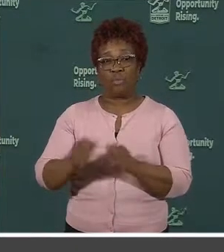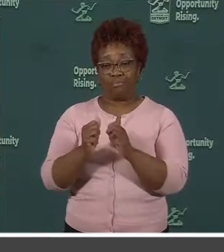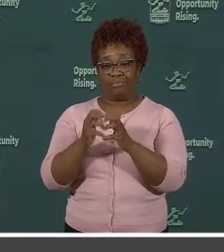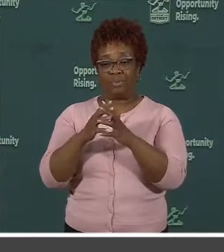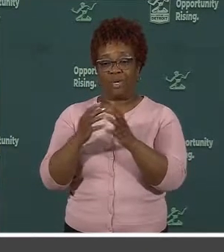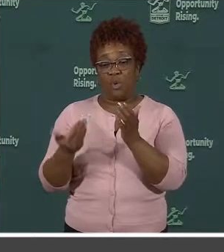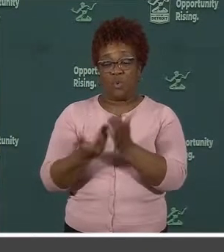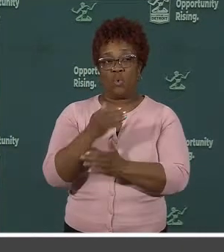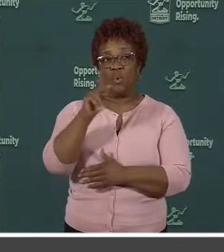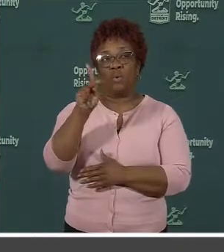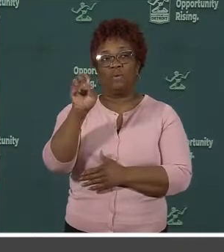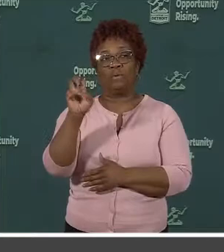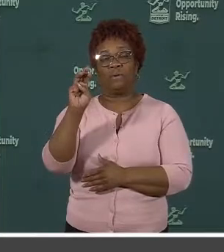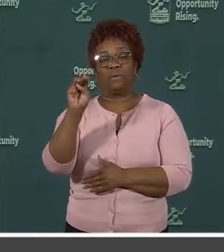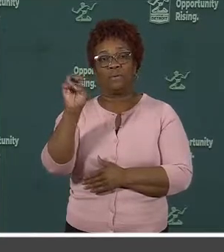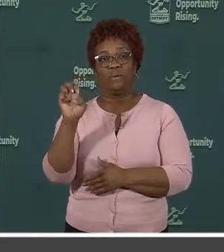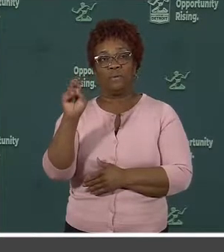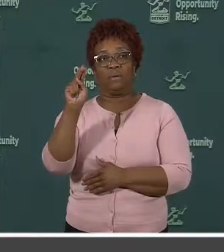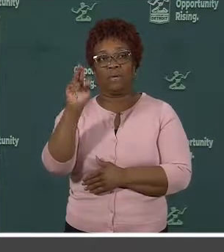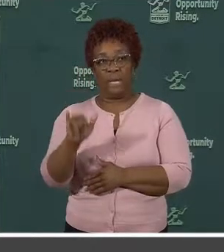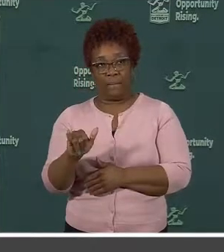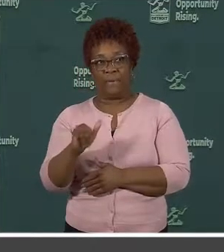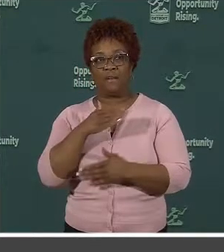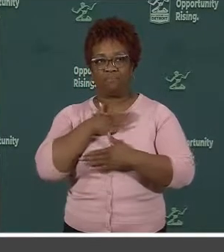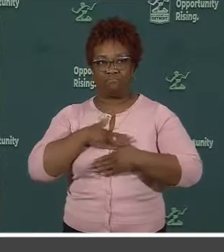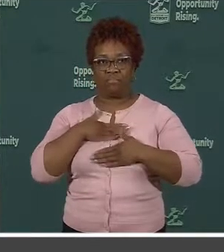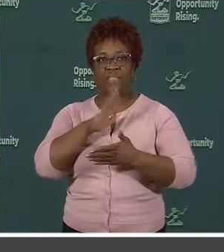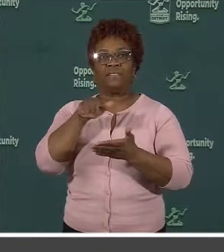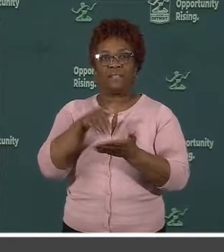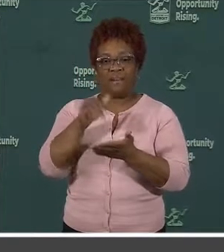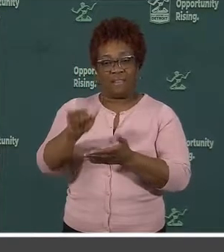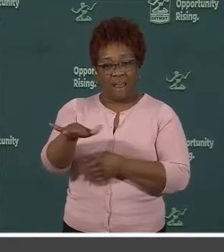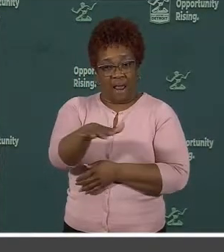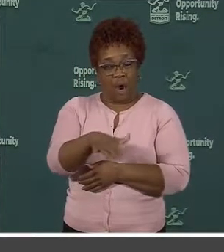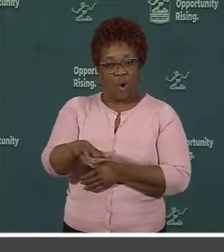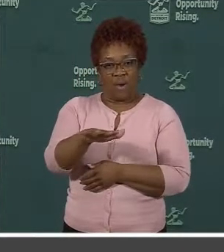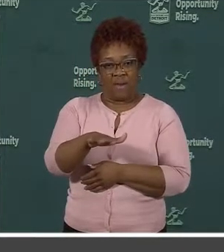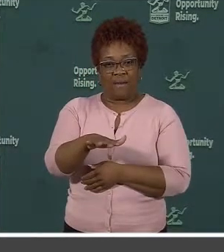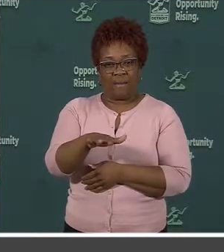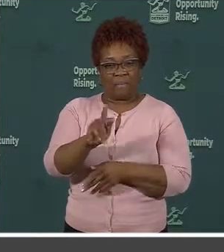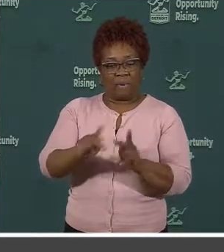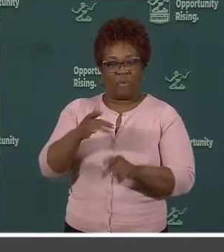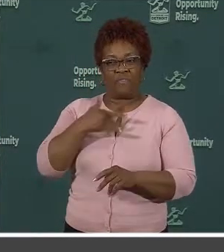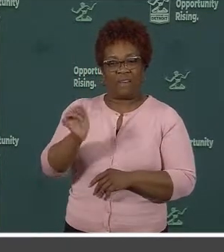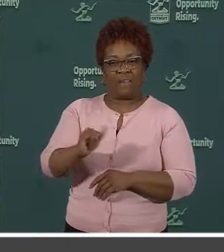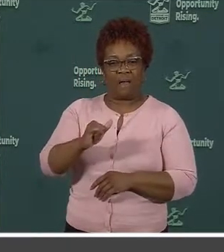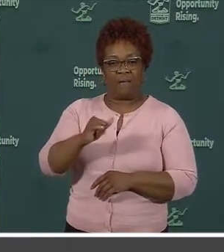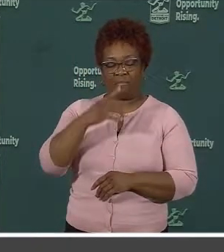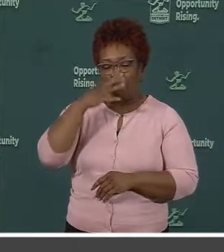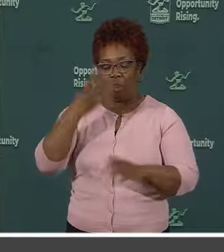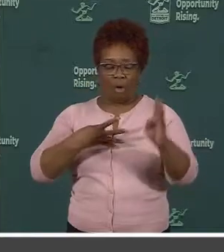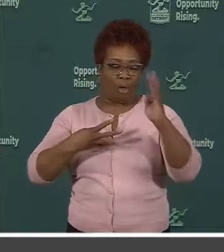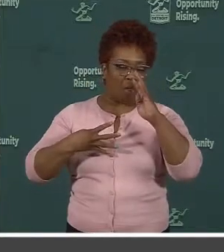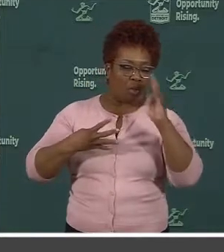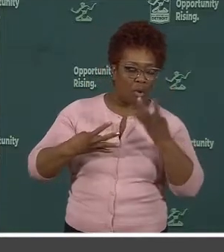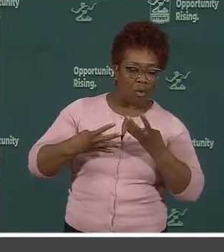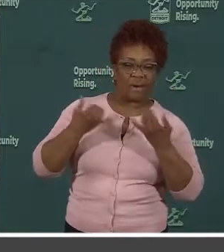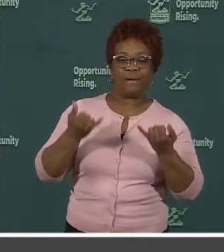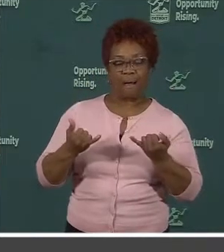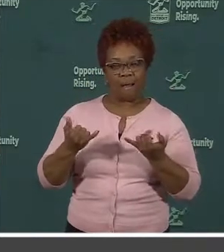HAS OFTEN FELT LIKE THEY HAVE BEEN FORGOTTEN BUT NOW WE'RE MOVING TO THE DEXTER ELMHURST